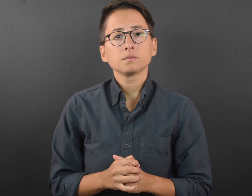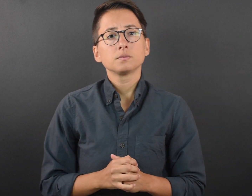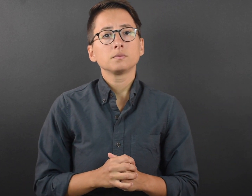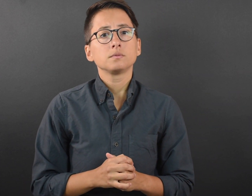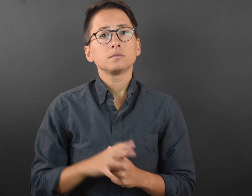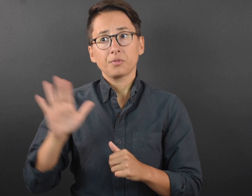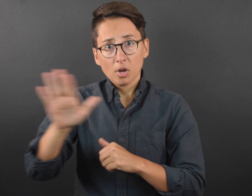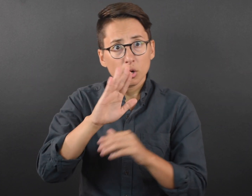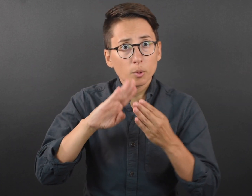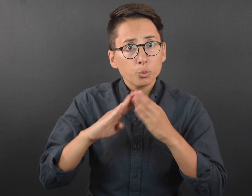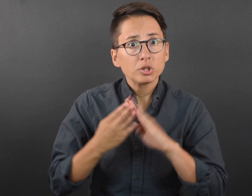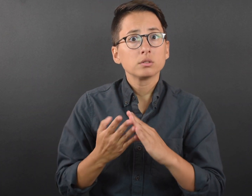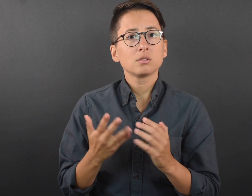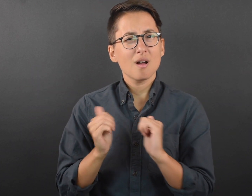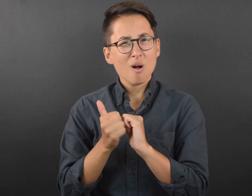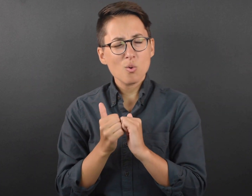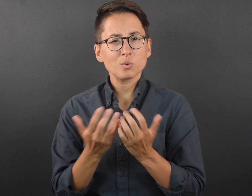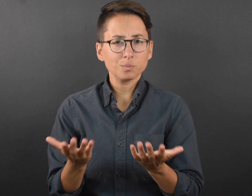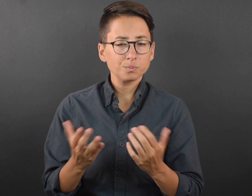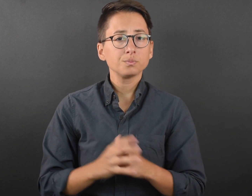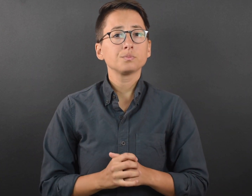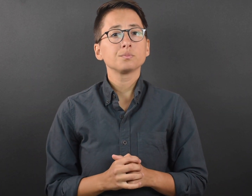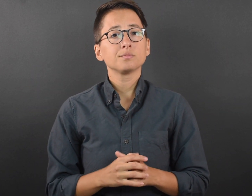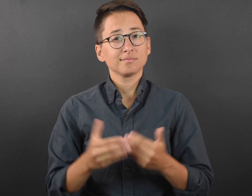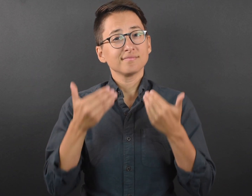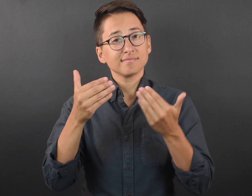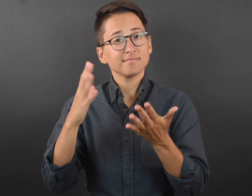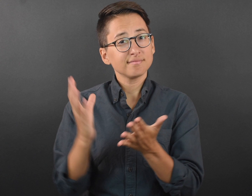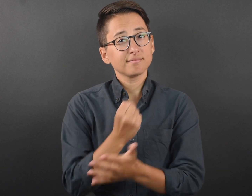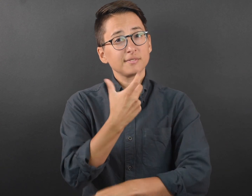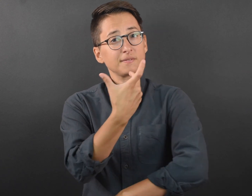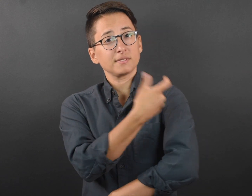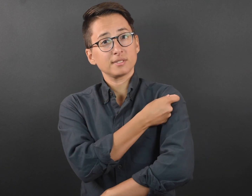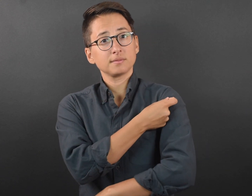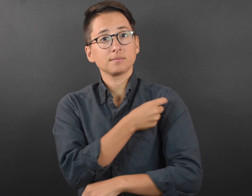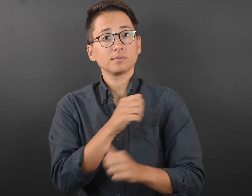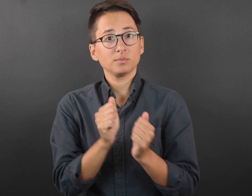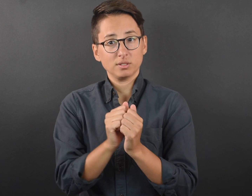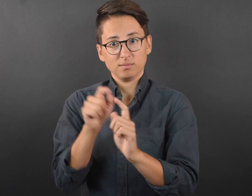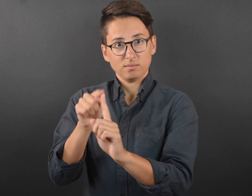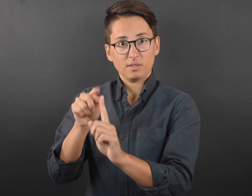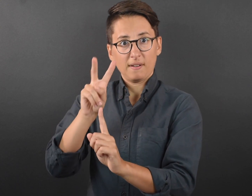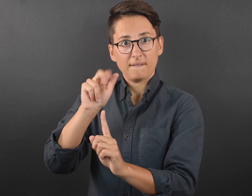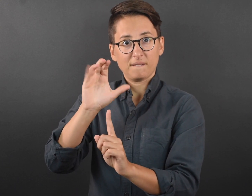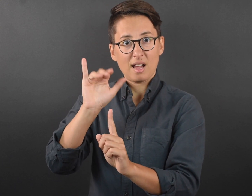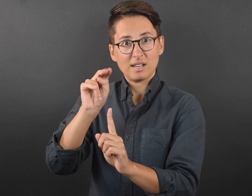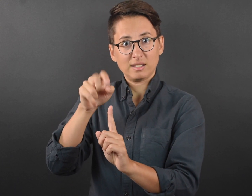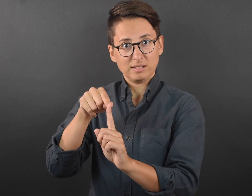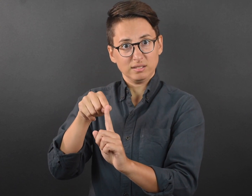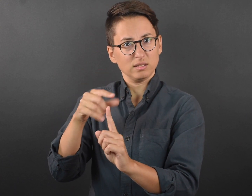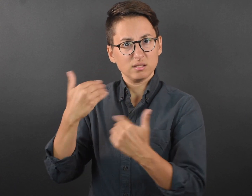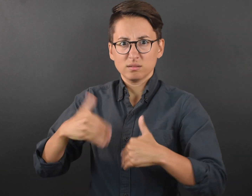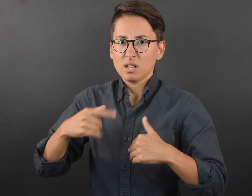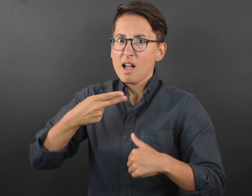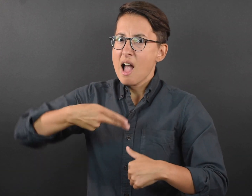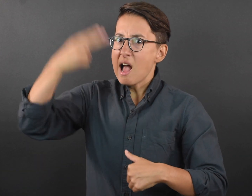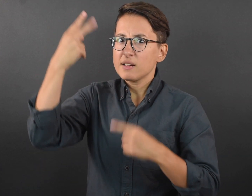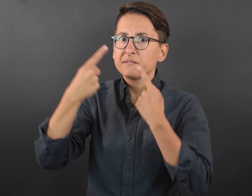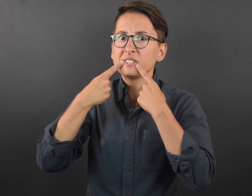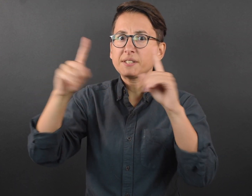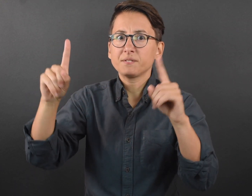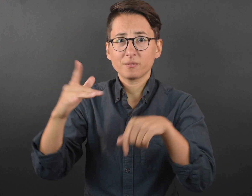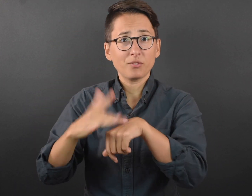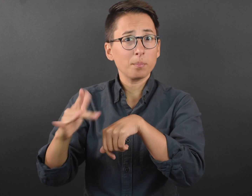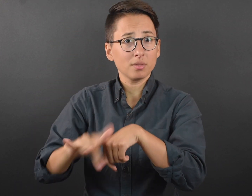their communities is receive one of the highly-effective vaccines currently available.